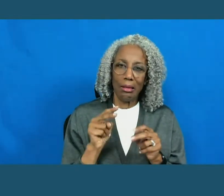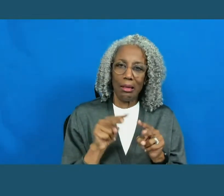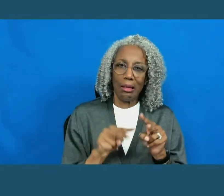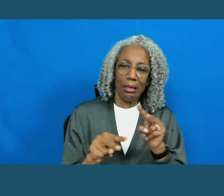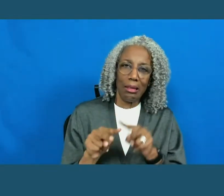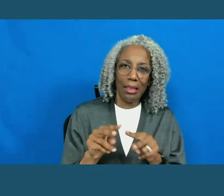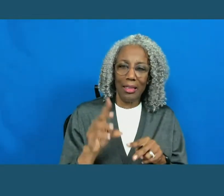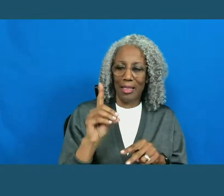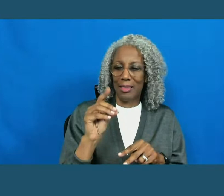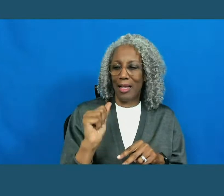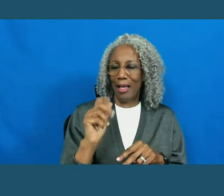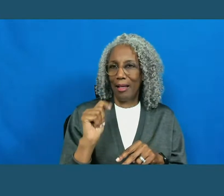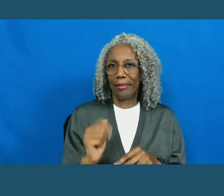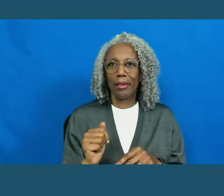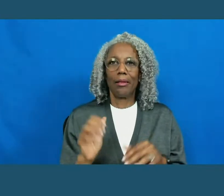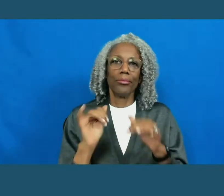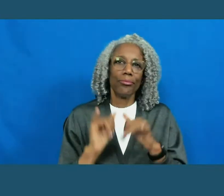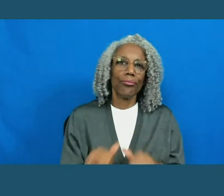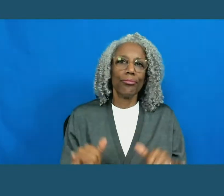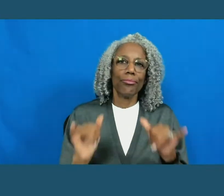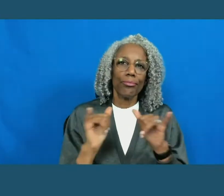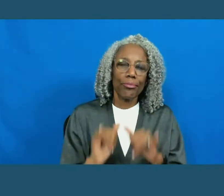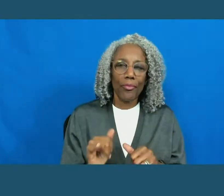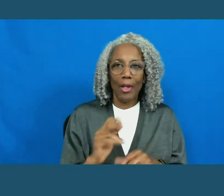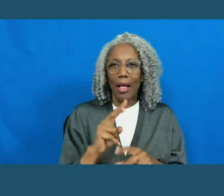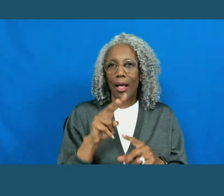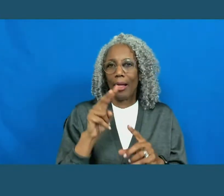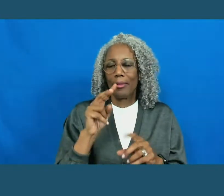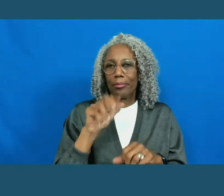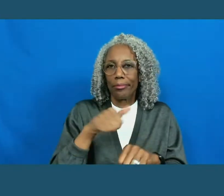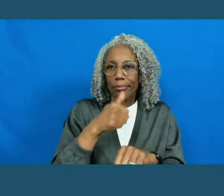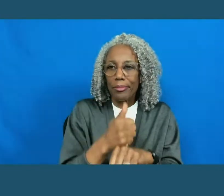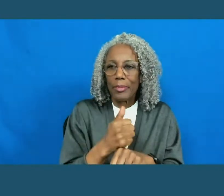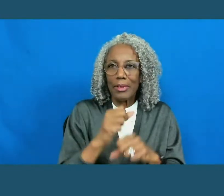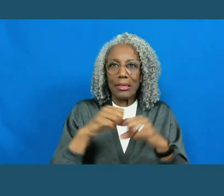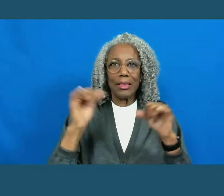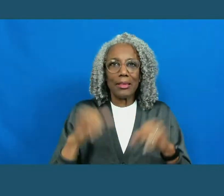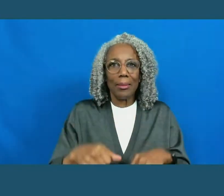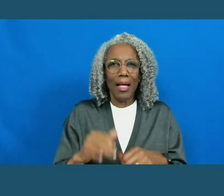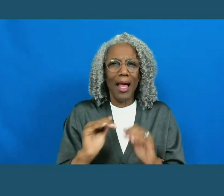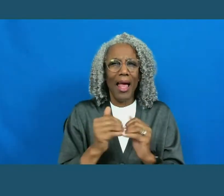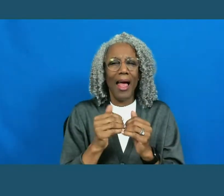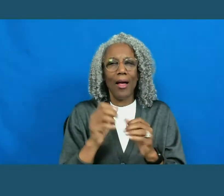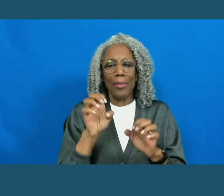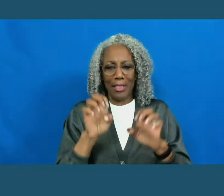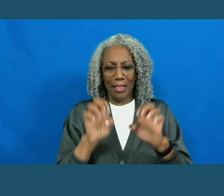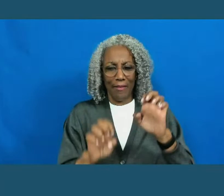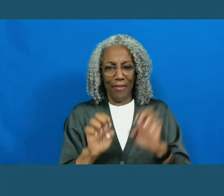what? We're tired of looking at our data being predictable. We're tired of implementing